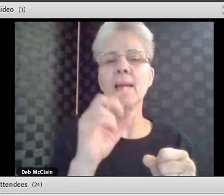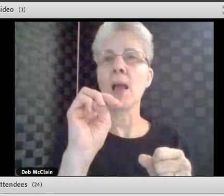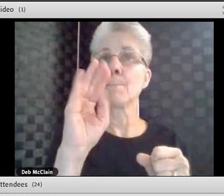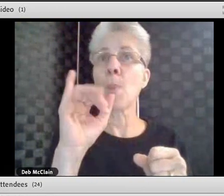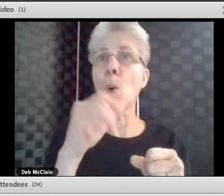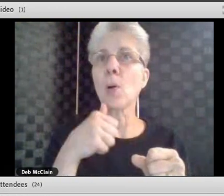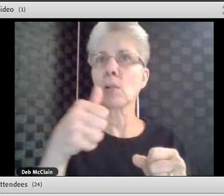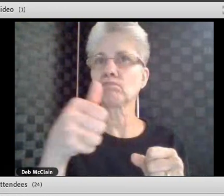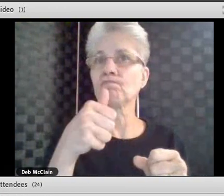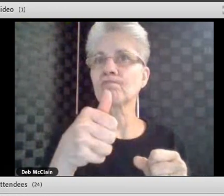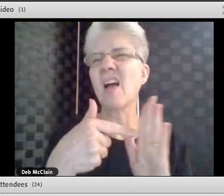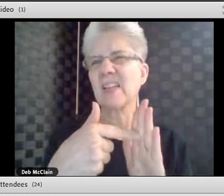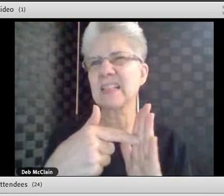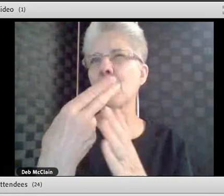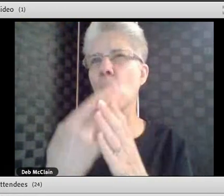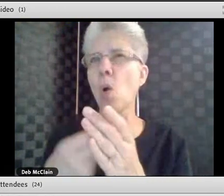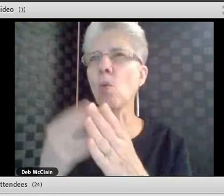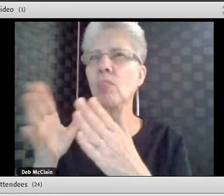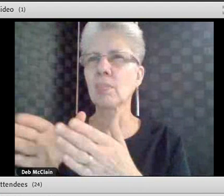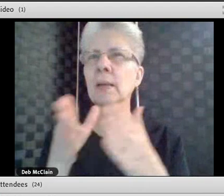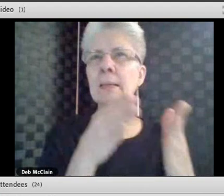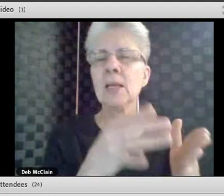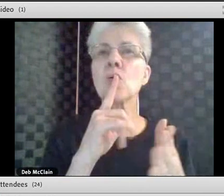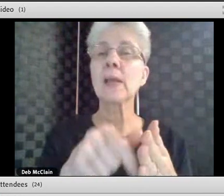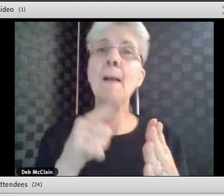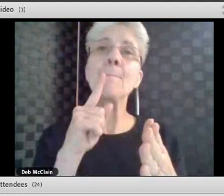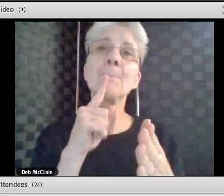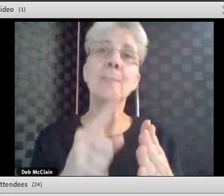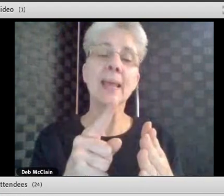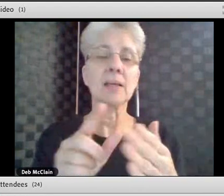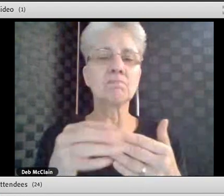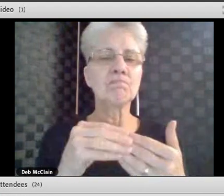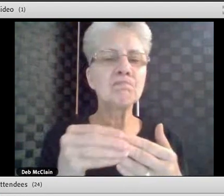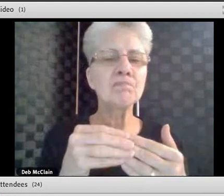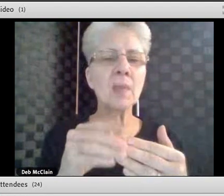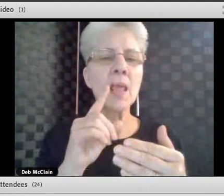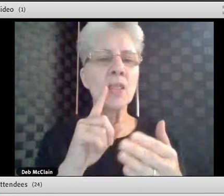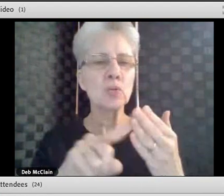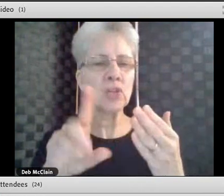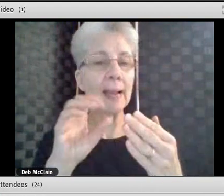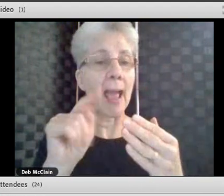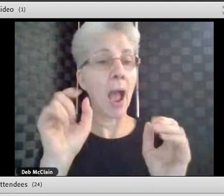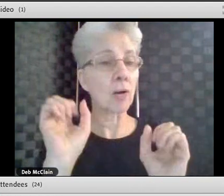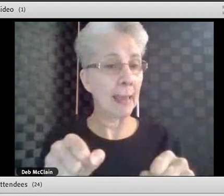or it can be a mobile lab, and I'm going to give you an example of both. So it can be light and agile,